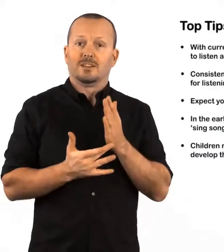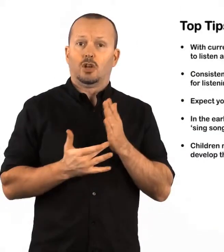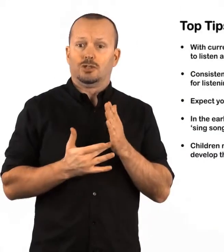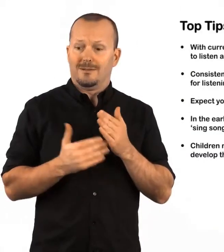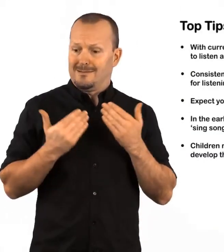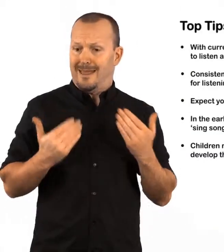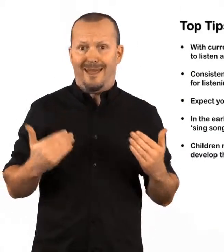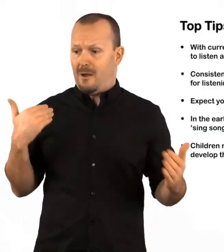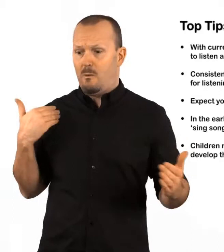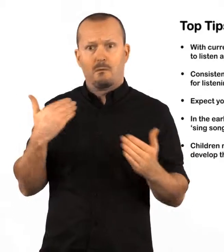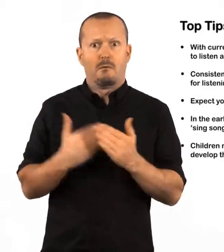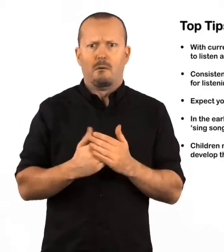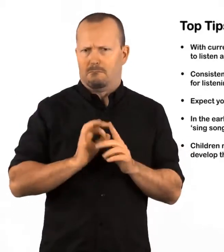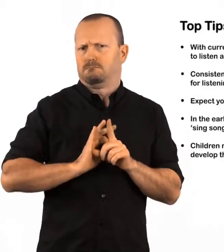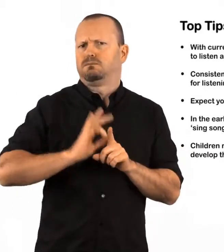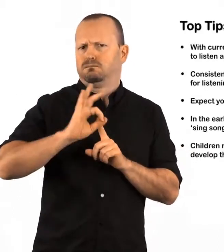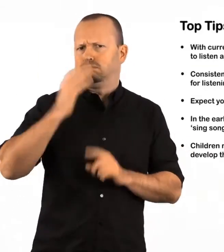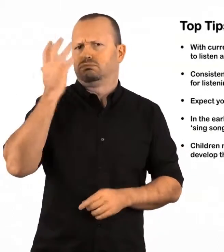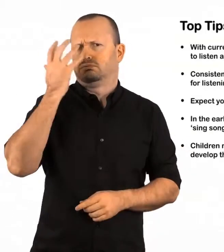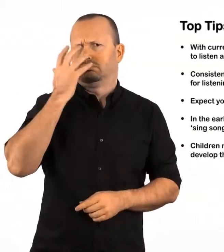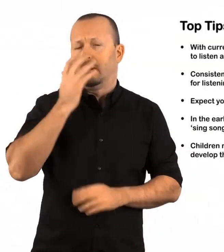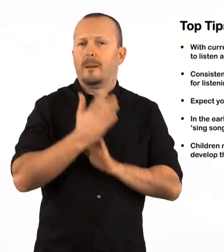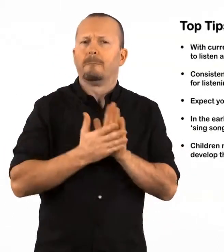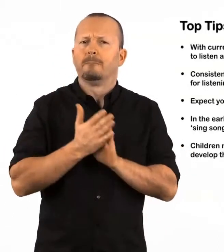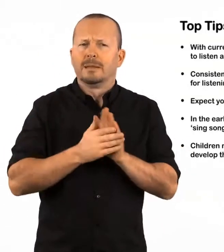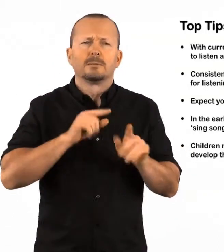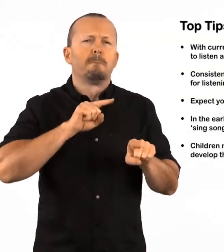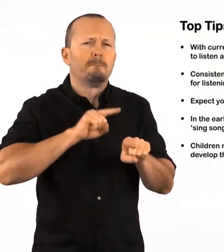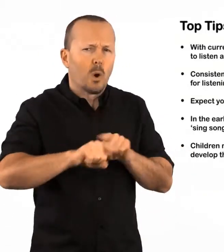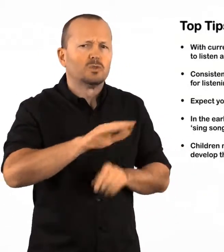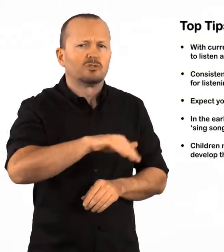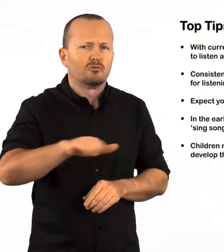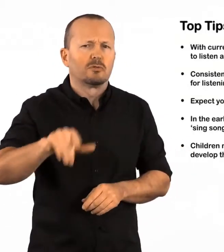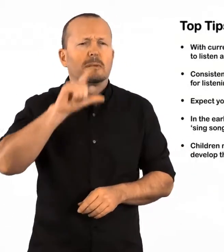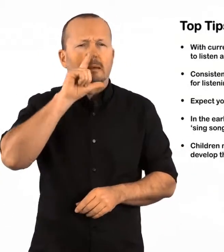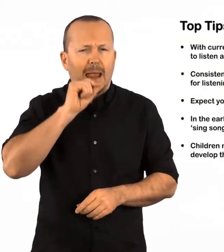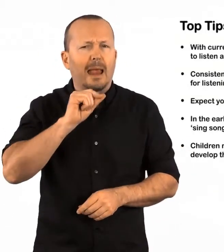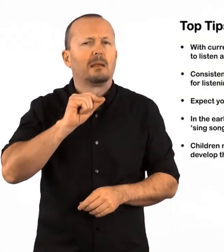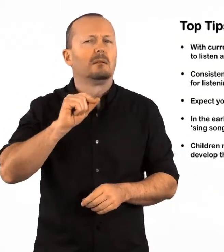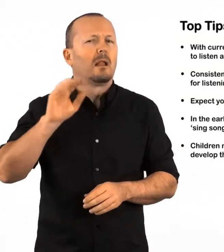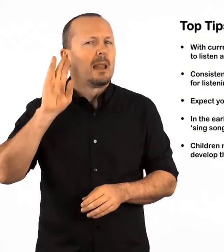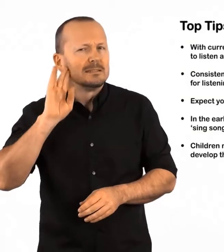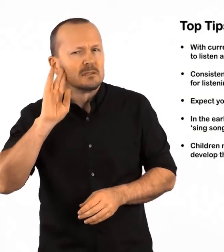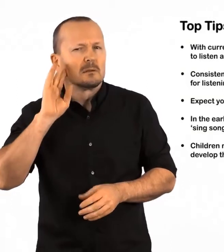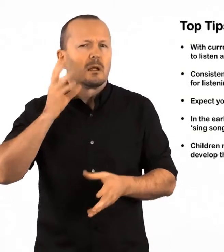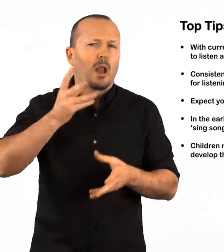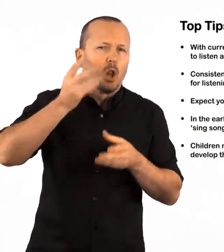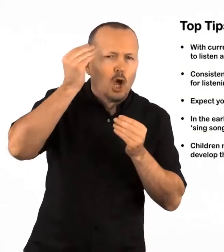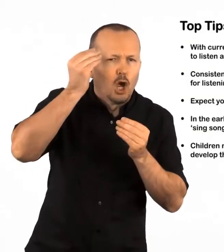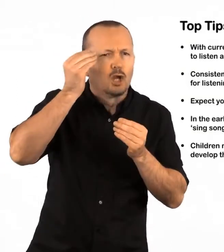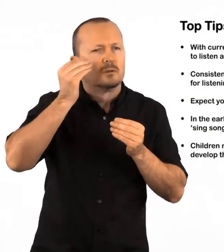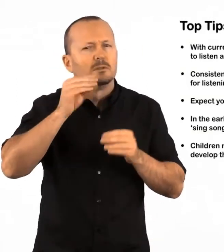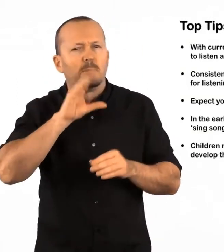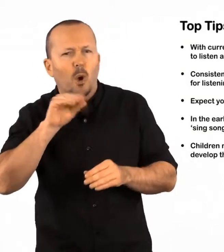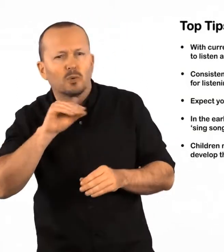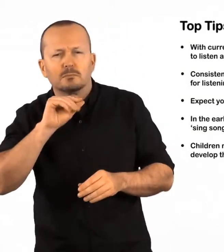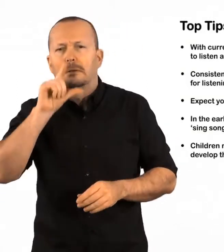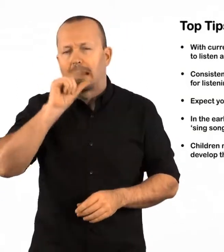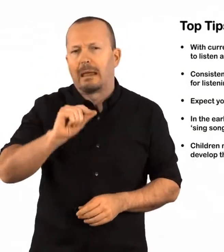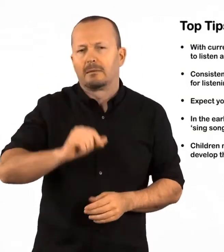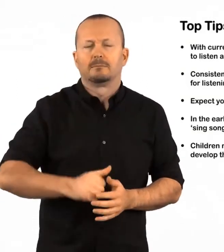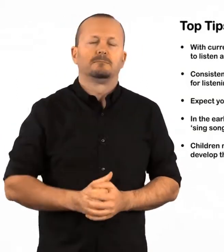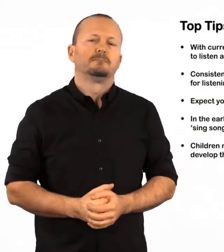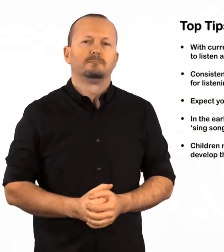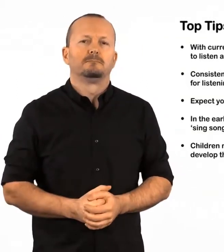With current technologies most children can hear and learn to listen and speak.